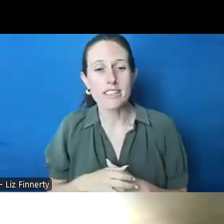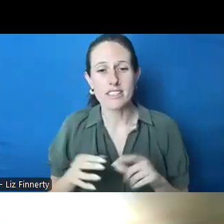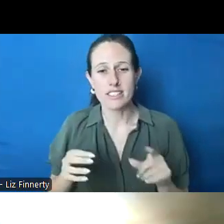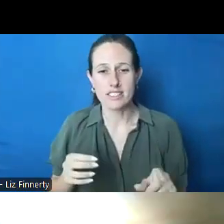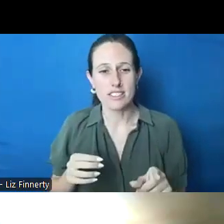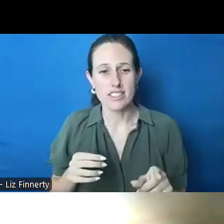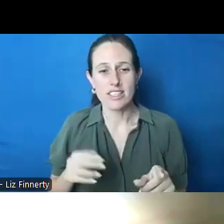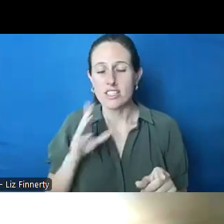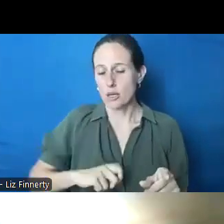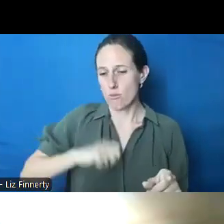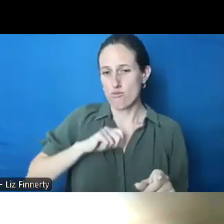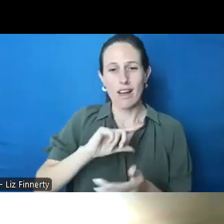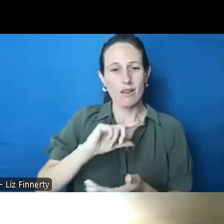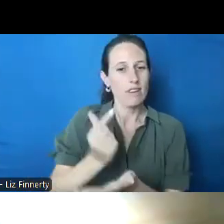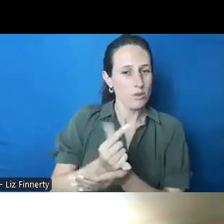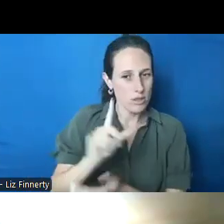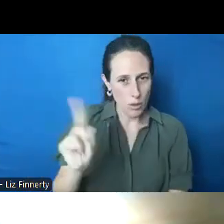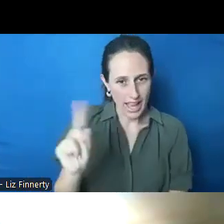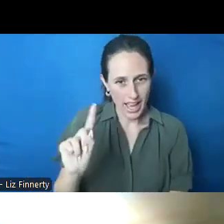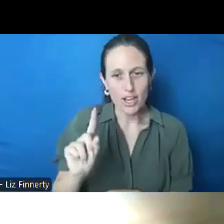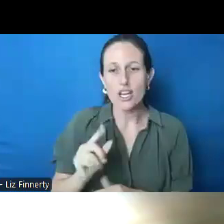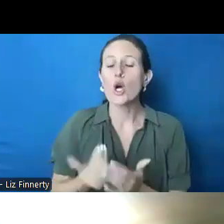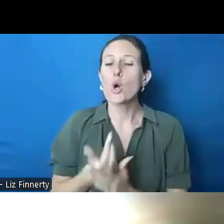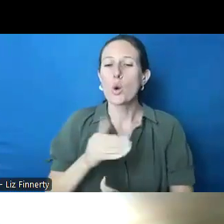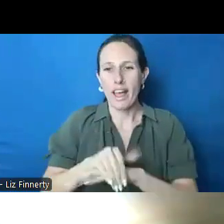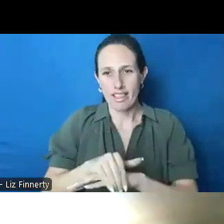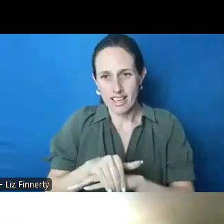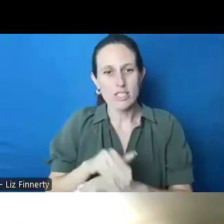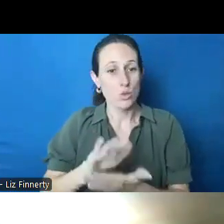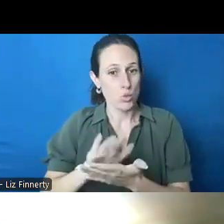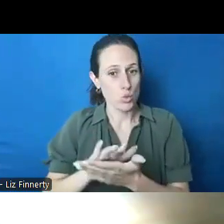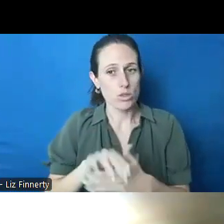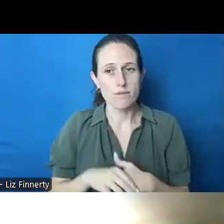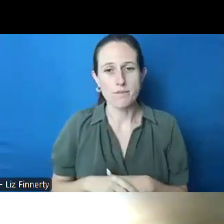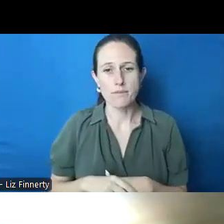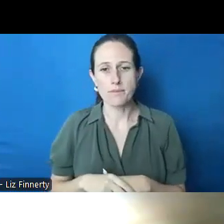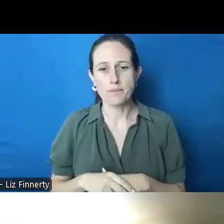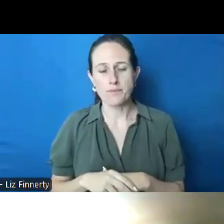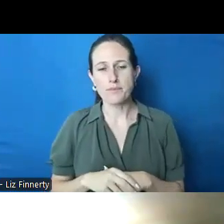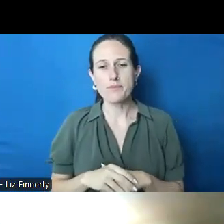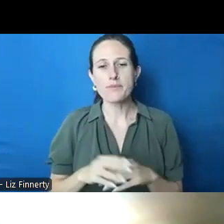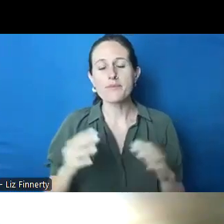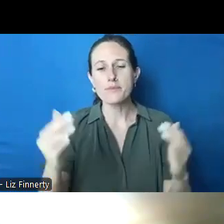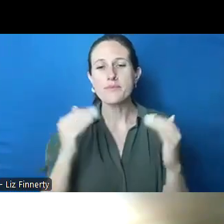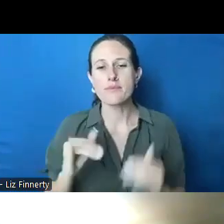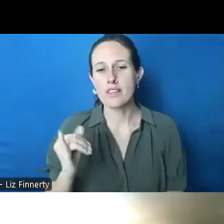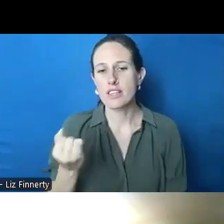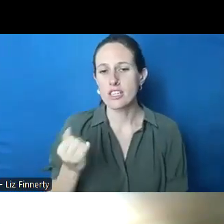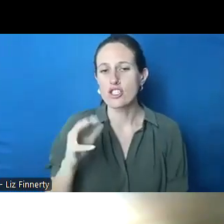as an advocate in our client assistance program and a proud graduate of the western New Western New England School of Law. We'd also like to welcomes